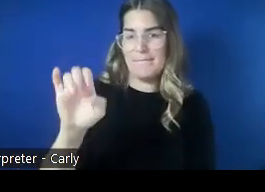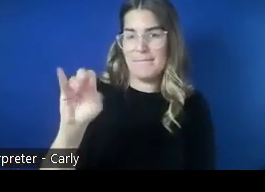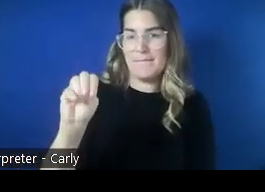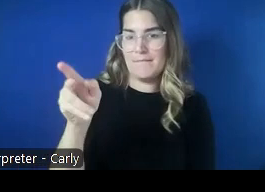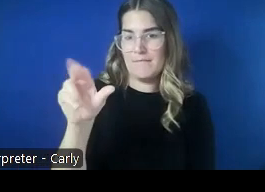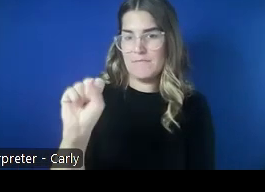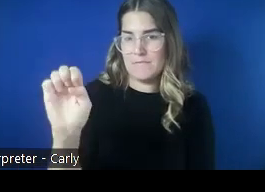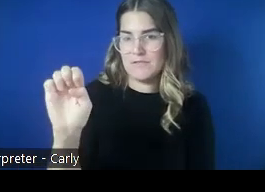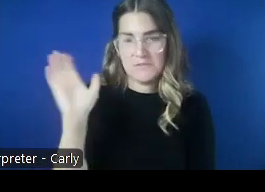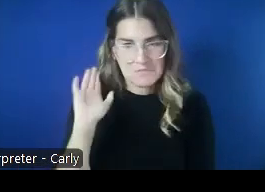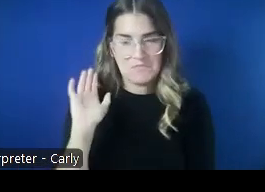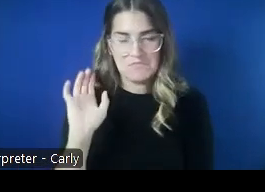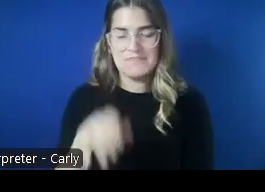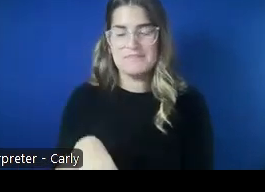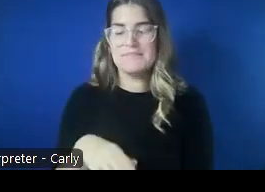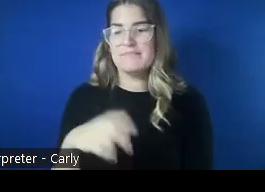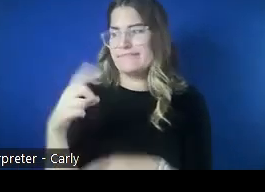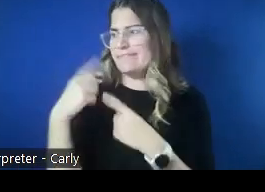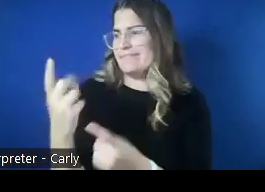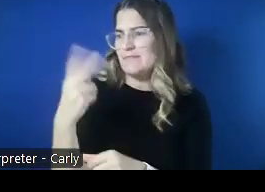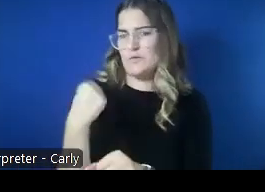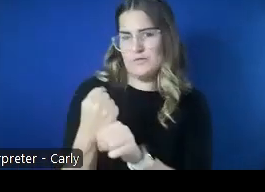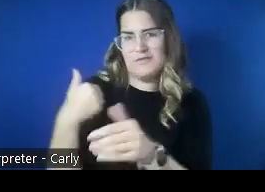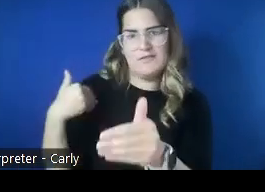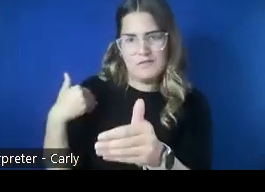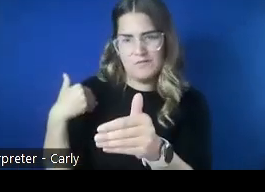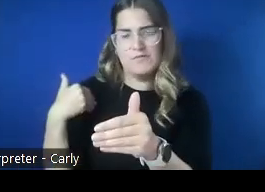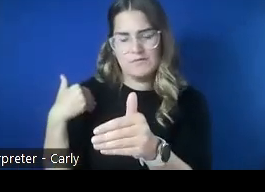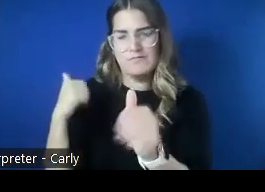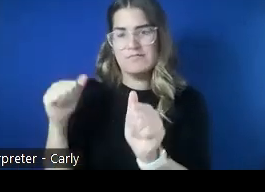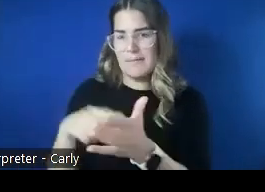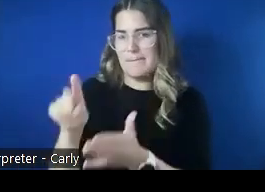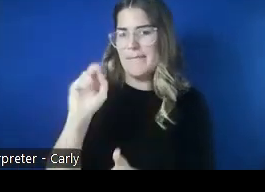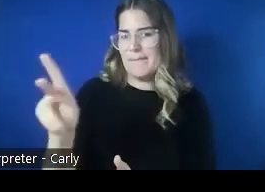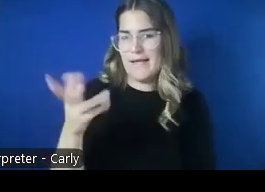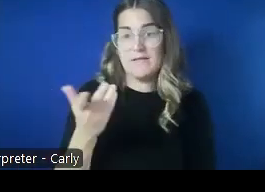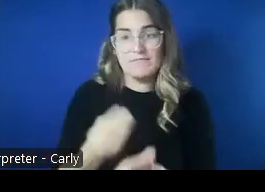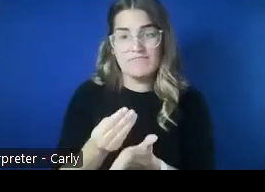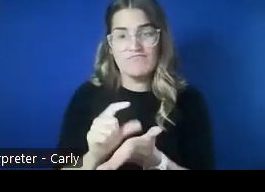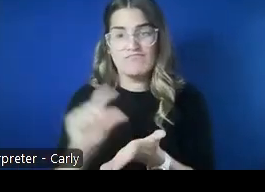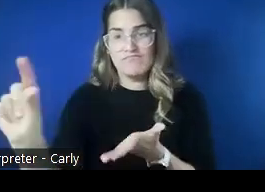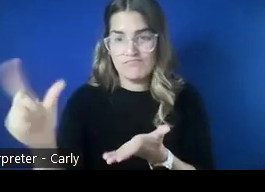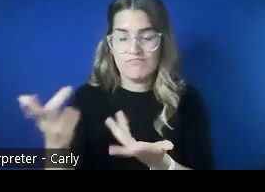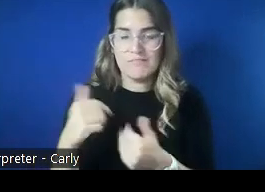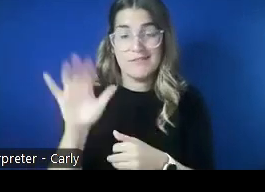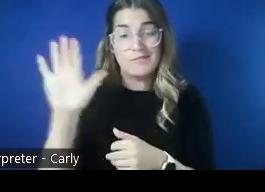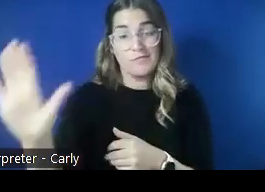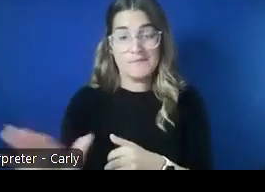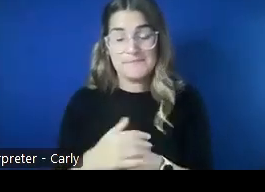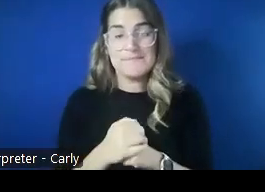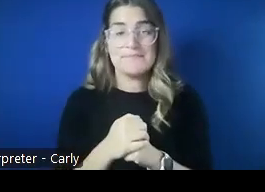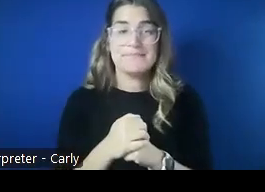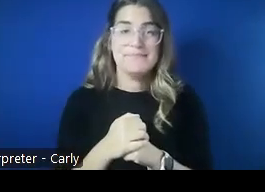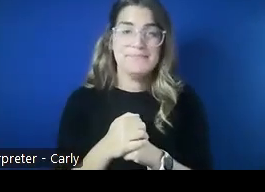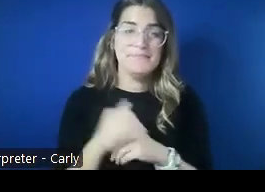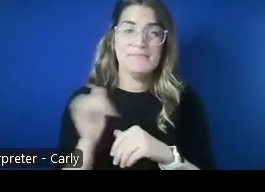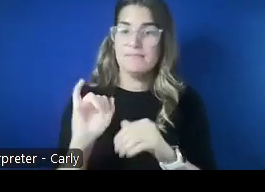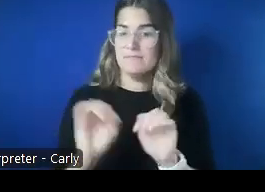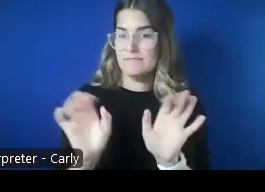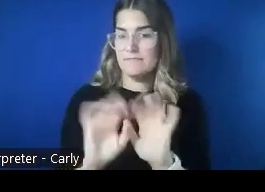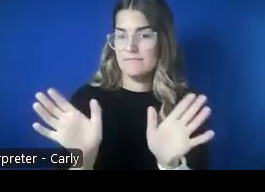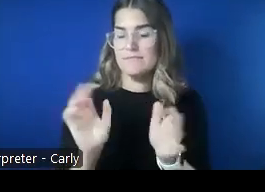been only within the last two years uh so that's been great there's also been a clarification of